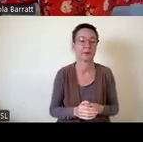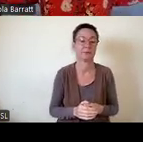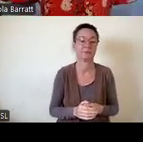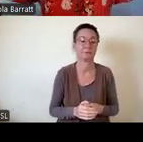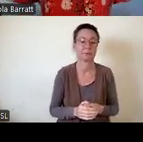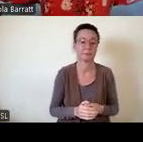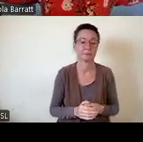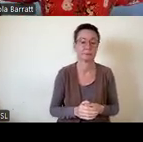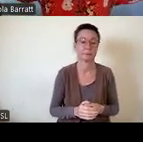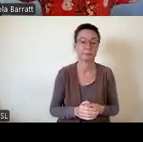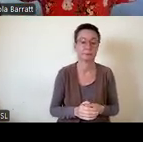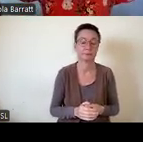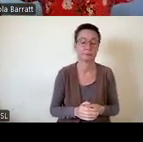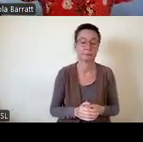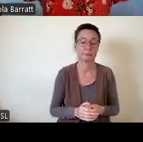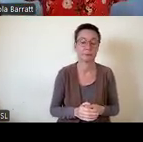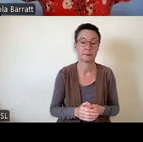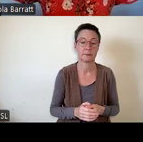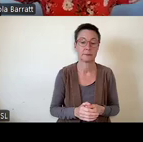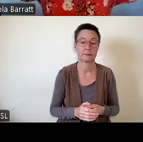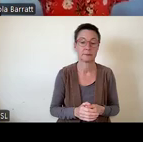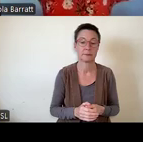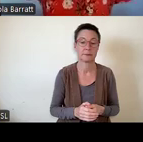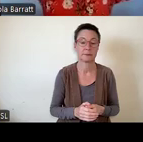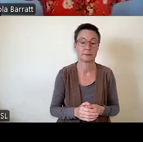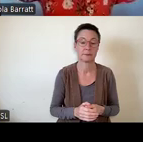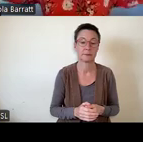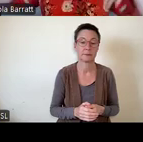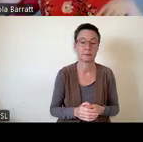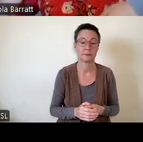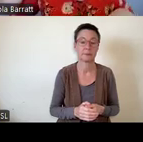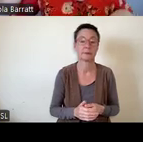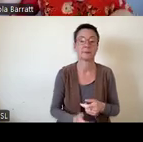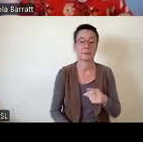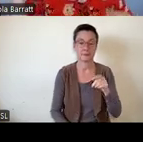the better in terms of how content escalates to other audiences.